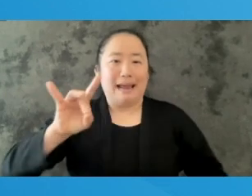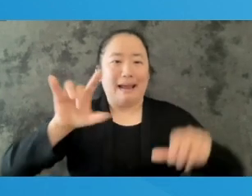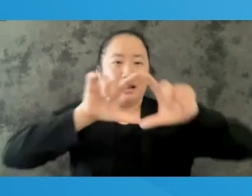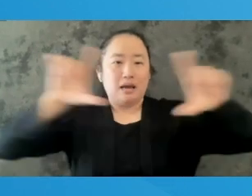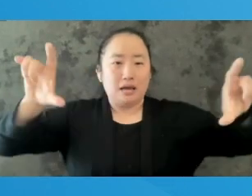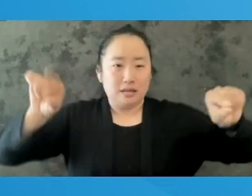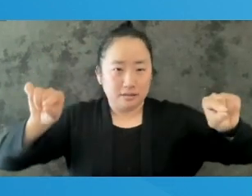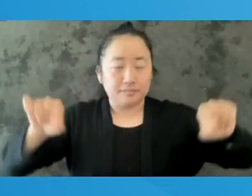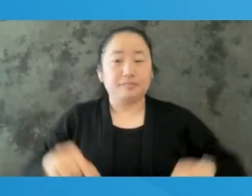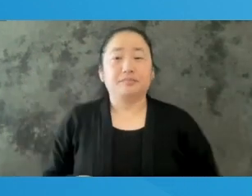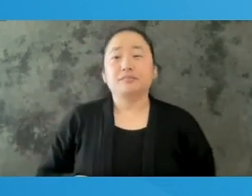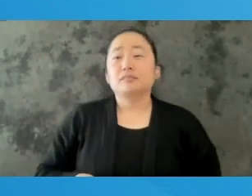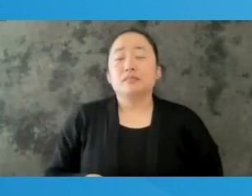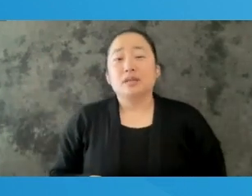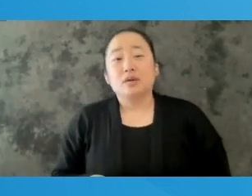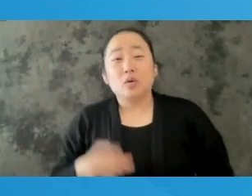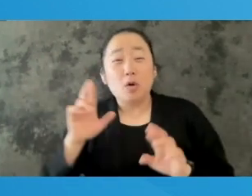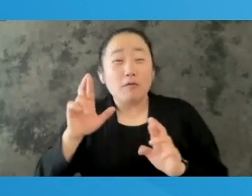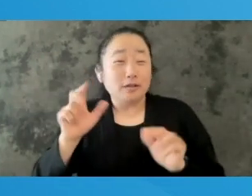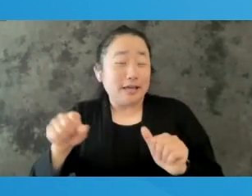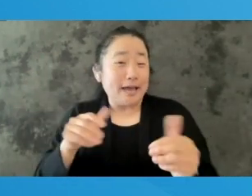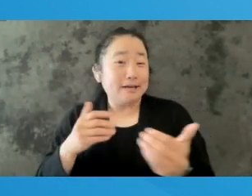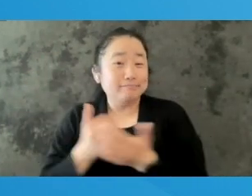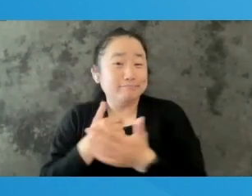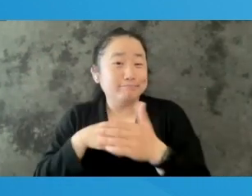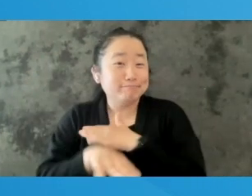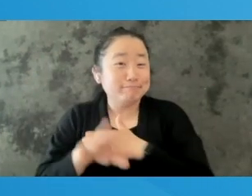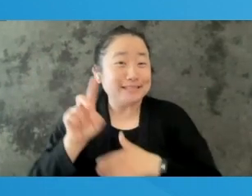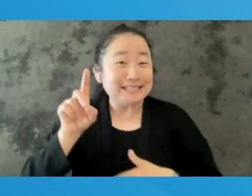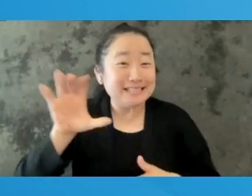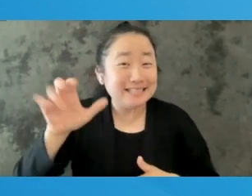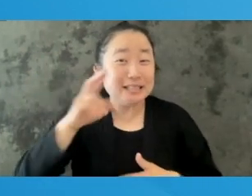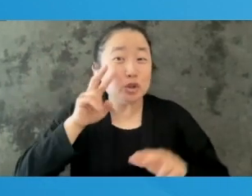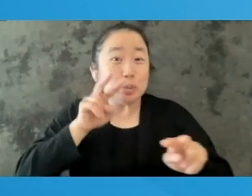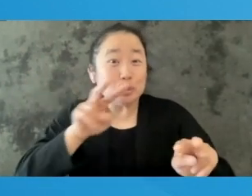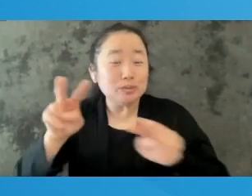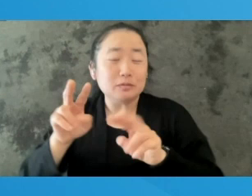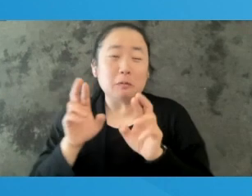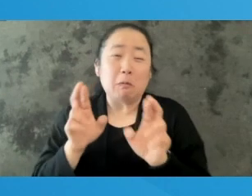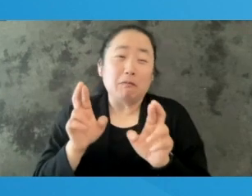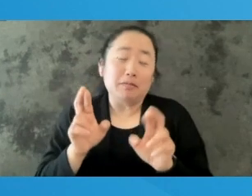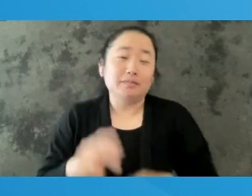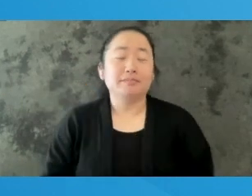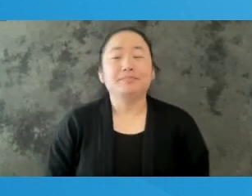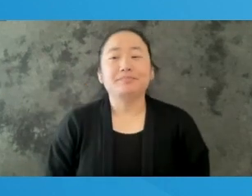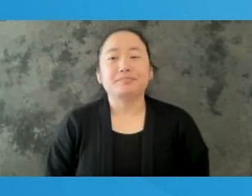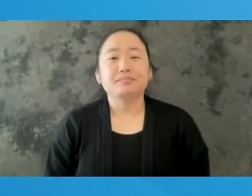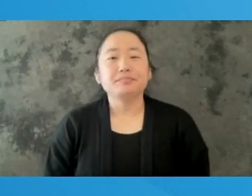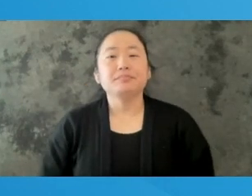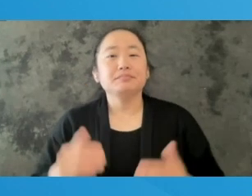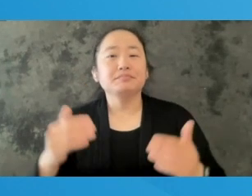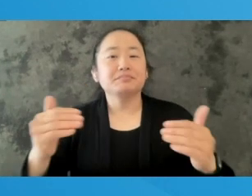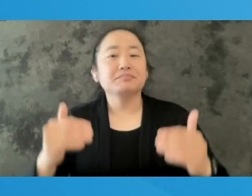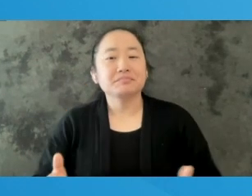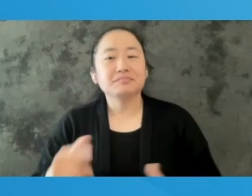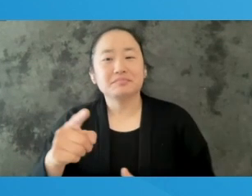And if not, we're really glad to have you here today. If we could advance to the next slide, I'll share a little bit more about the canvas titles.